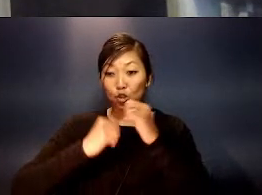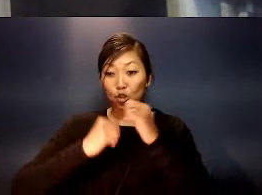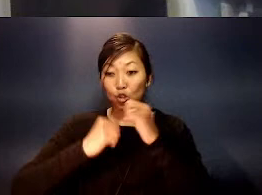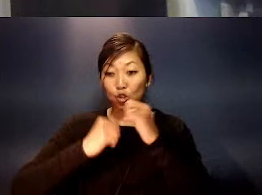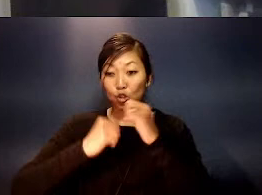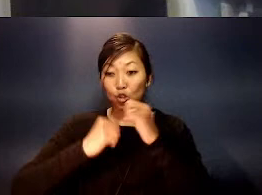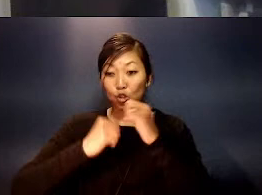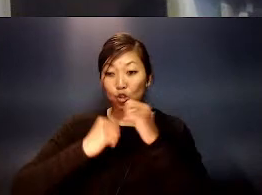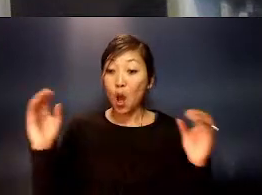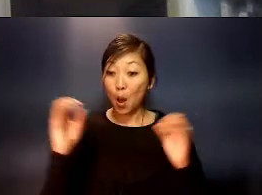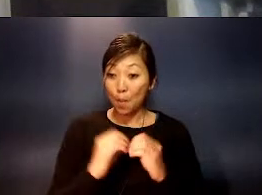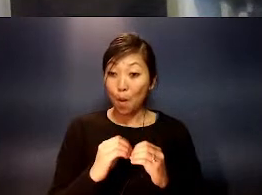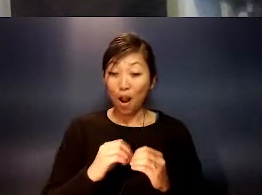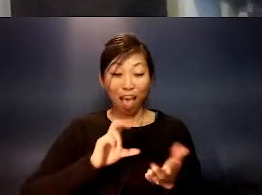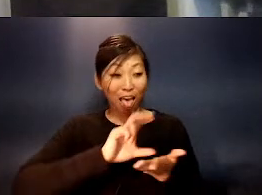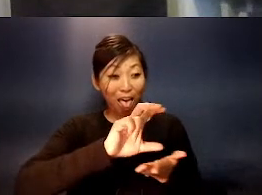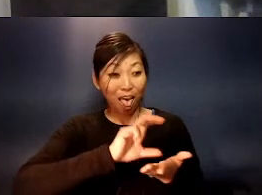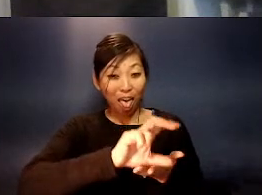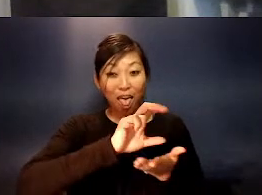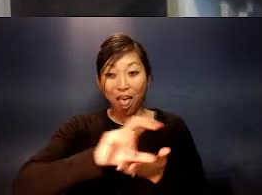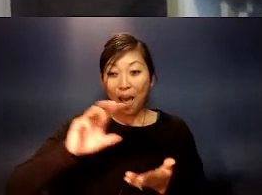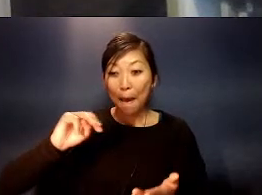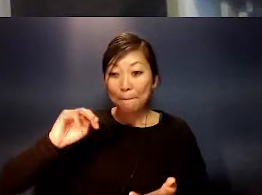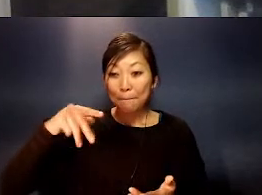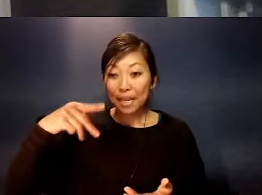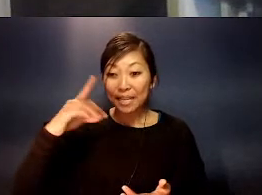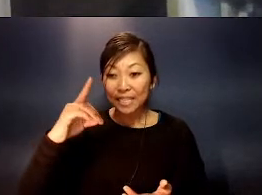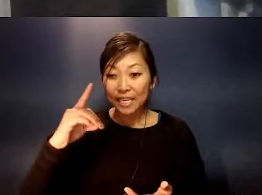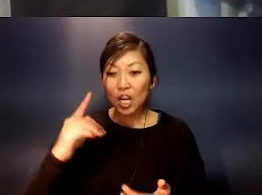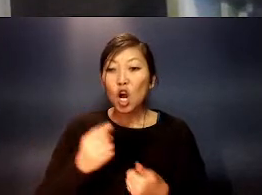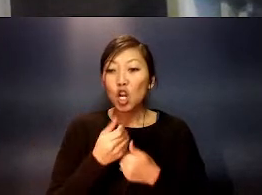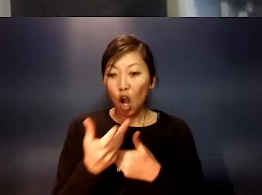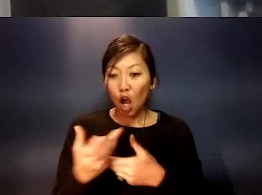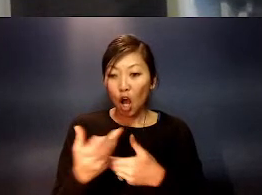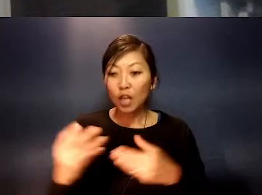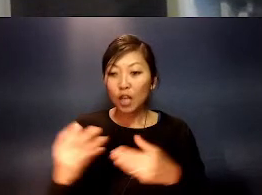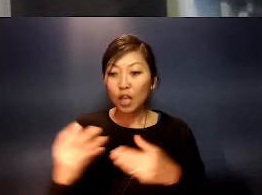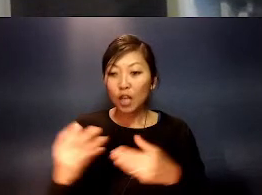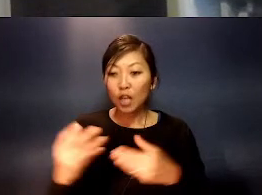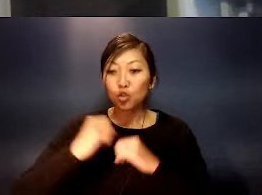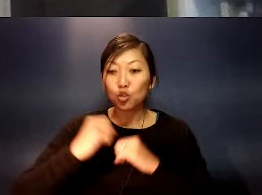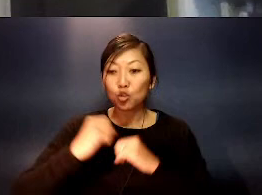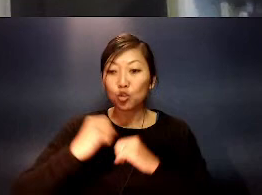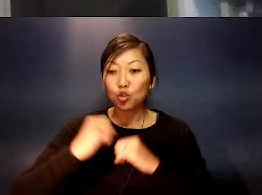OUT COMMUNITIES THAT ARE THRIVING AND PUTTING OUR MONEY THERE. WE'RE REALLY NOT SEEING THAT.